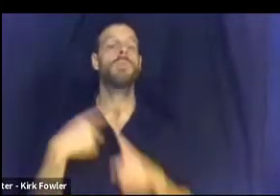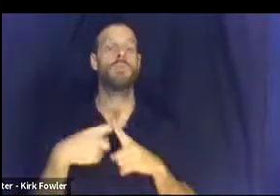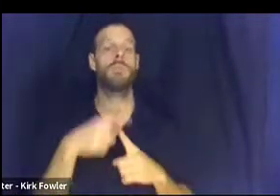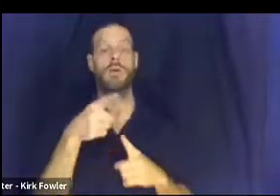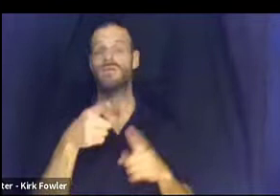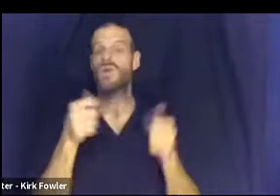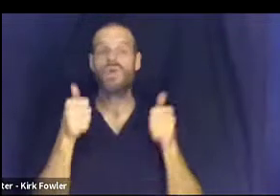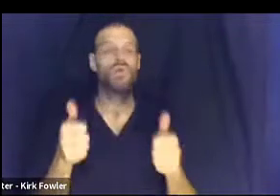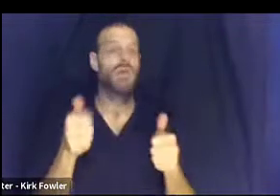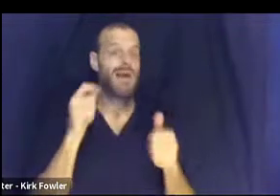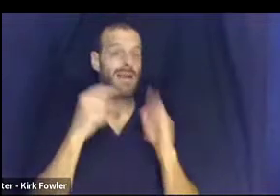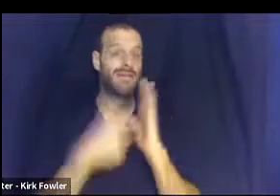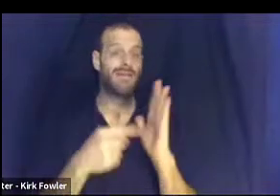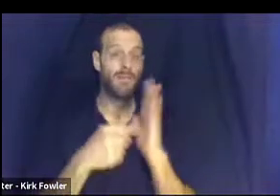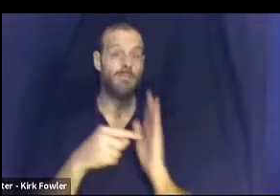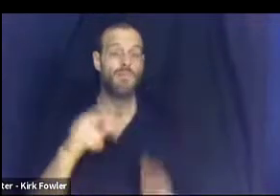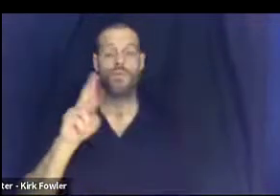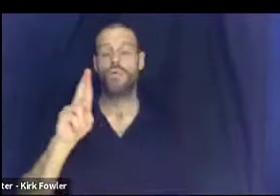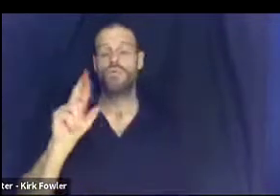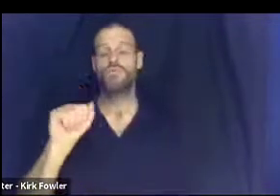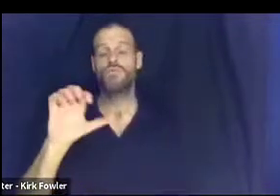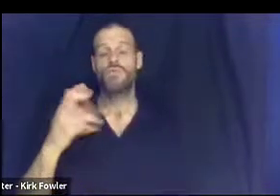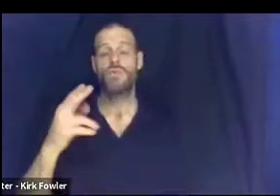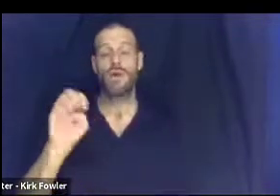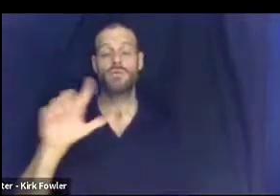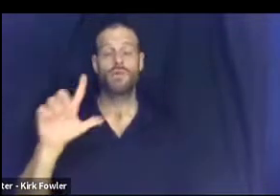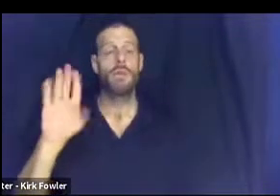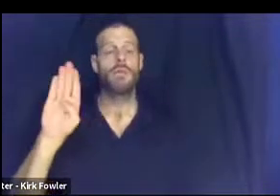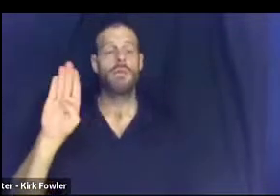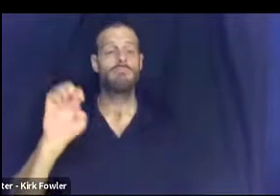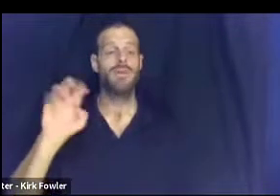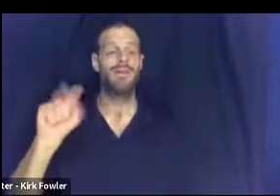who is the coordinator of the Perkins's e-learnings CVI